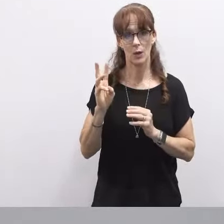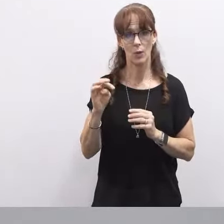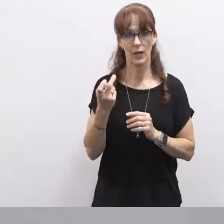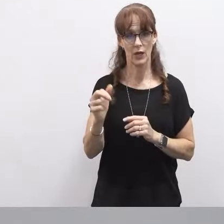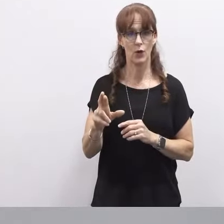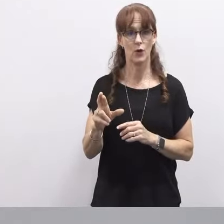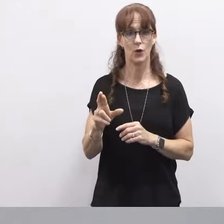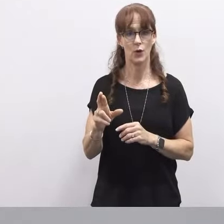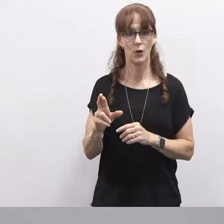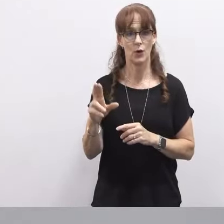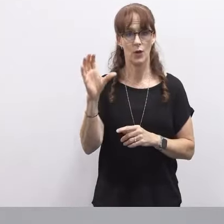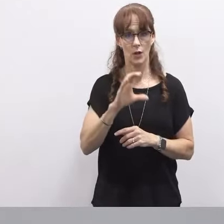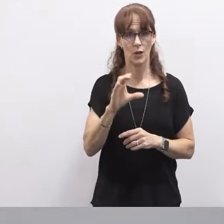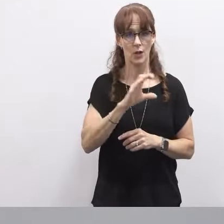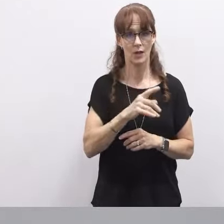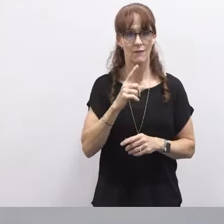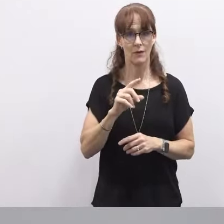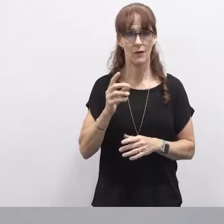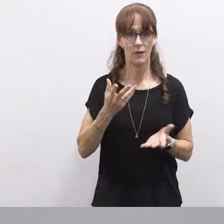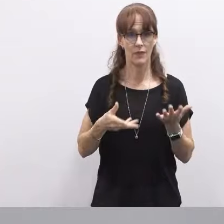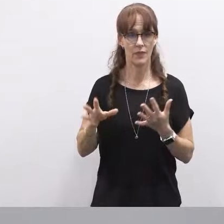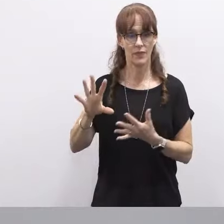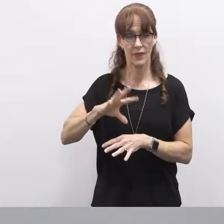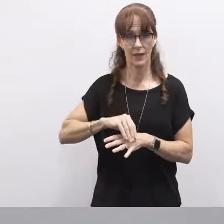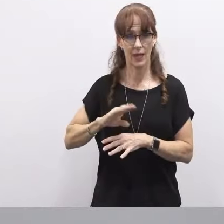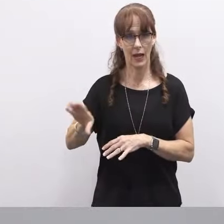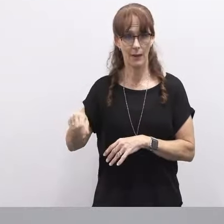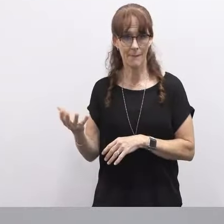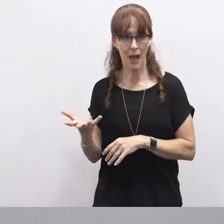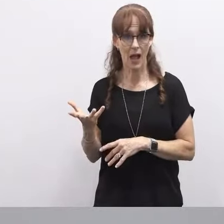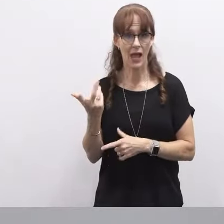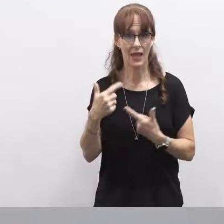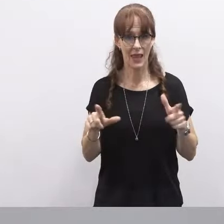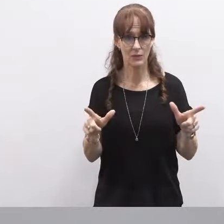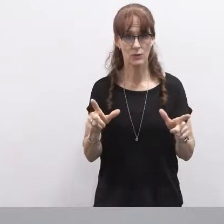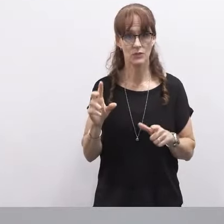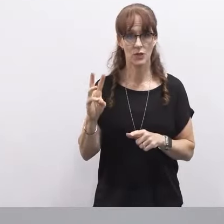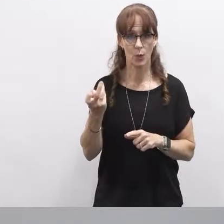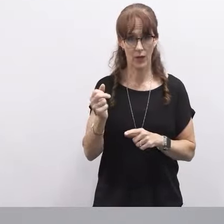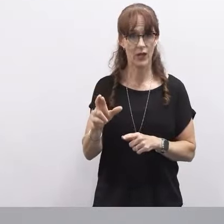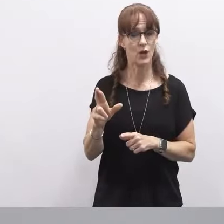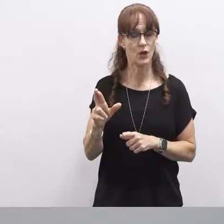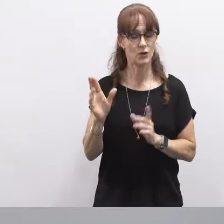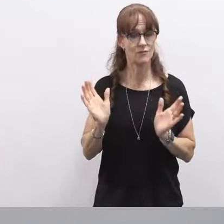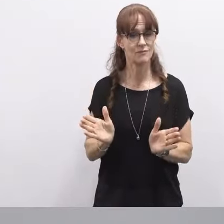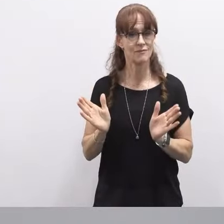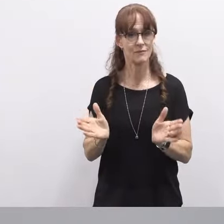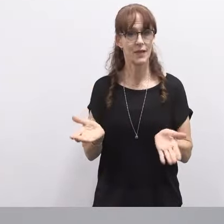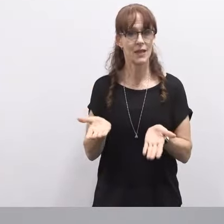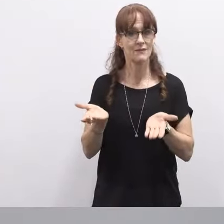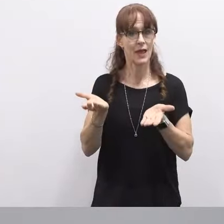is us exploring Khmer language program there at Whittier. So I wanted to lift that up